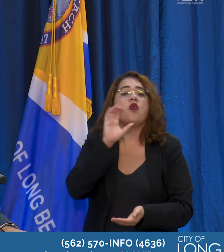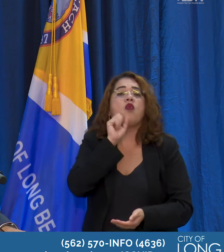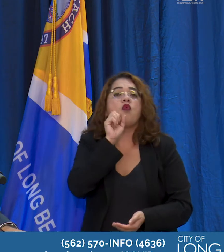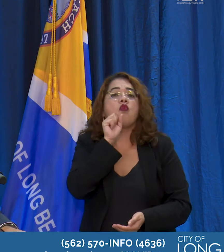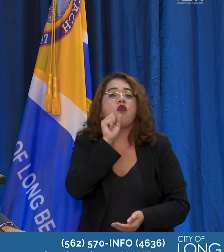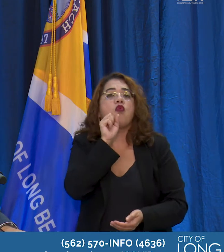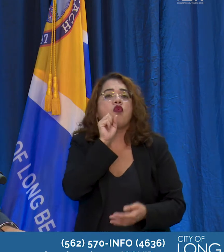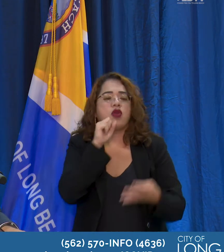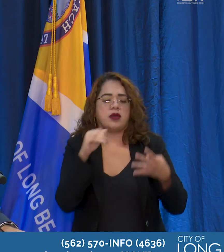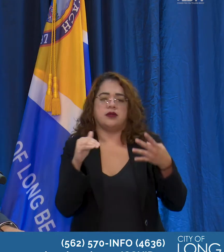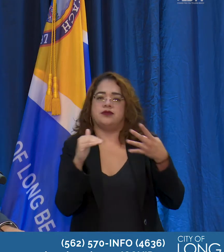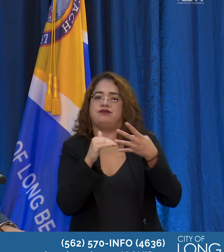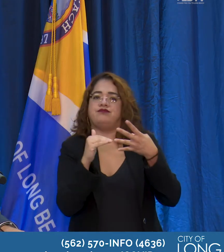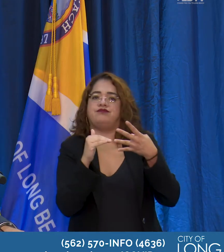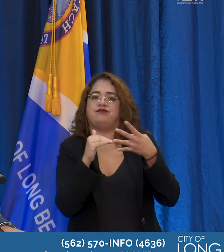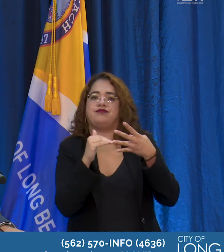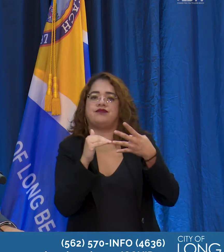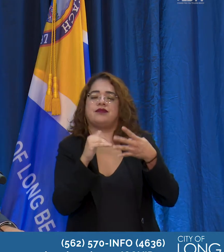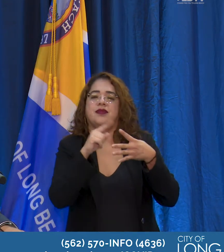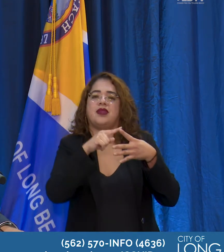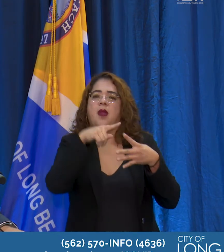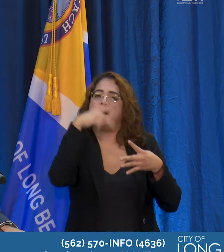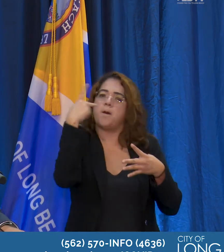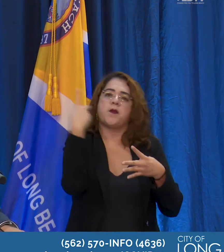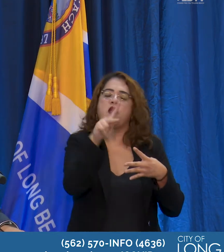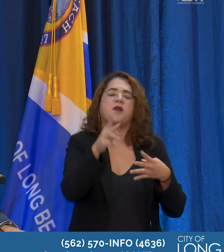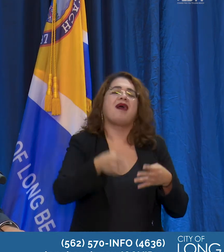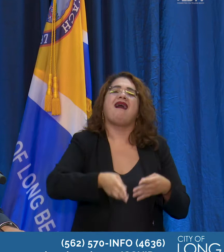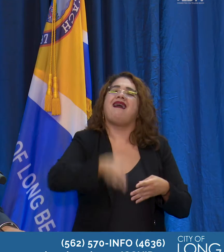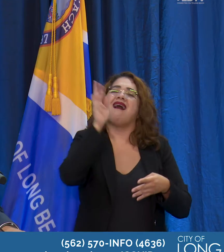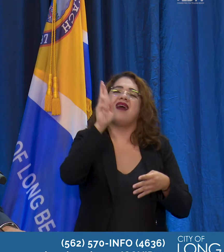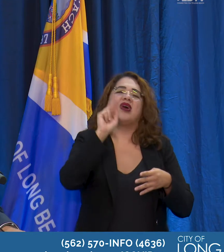tier and it goes purple, red, orange and then